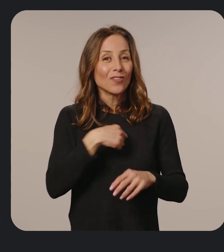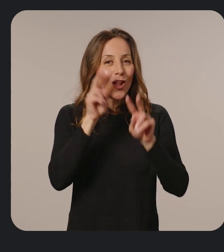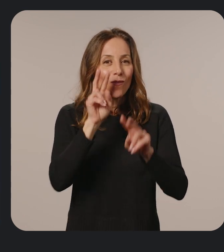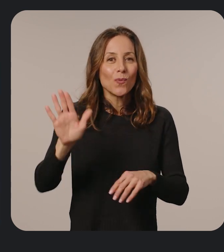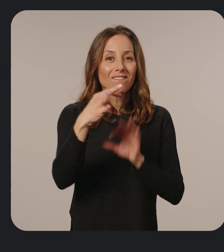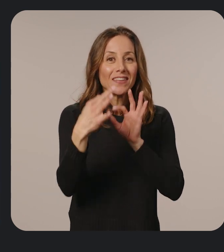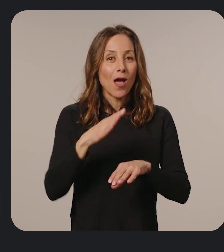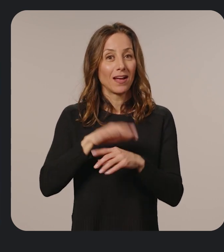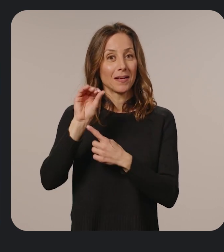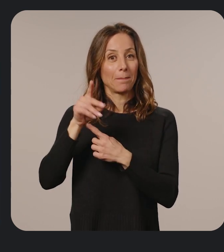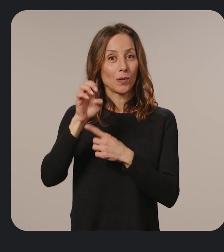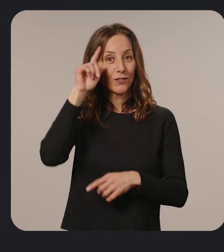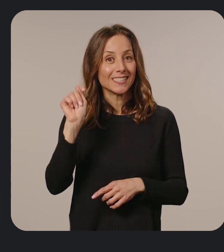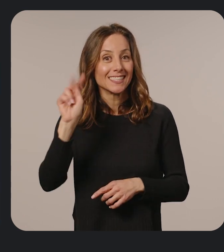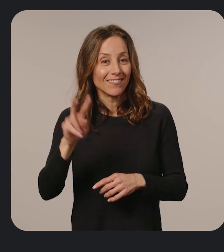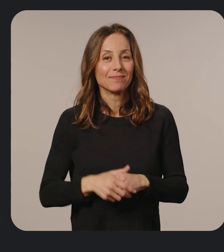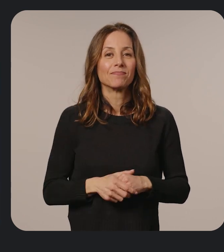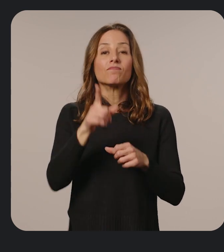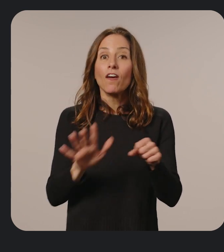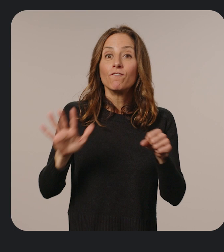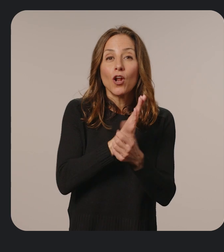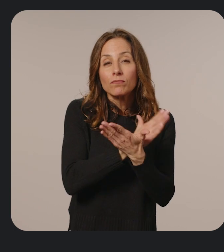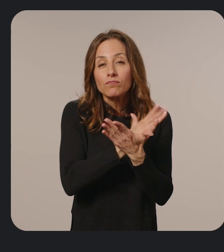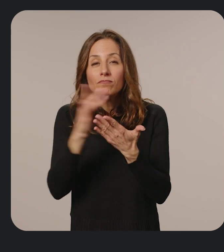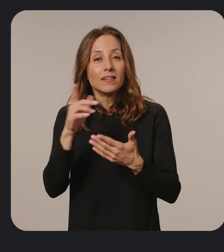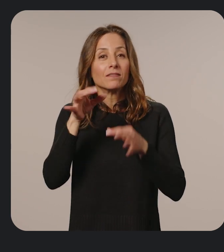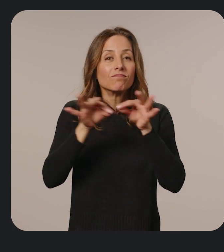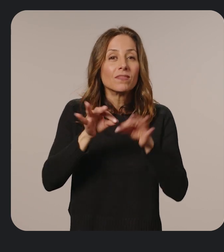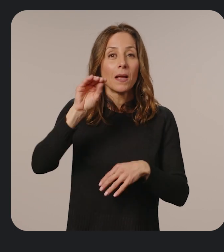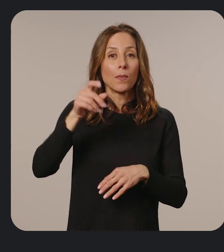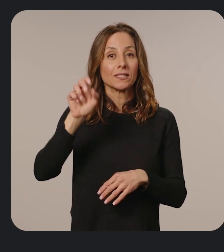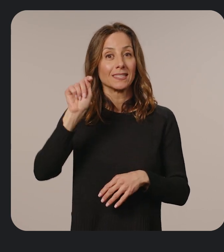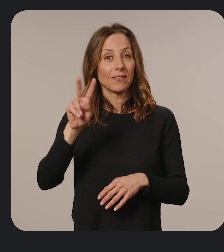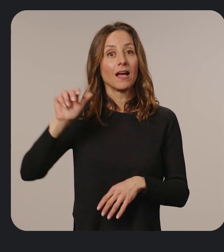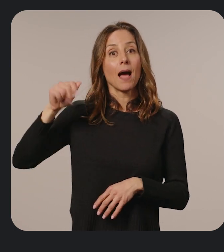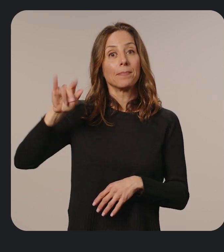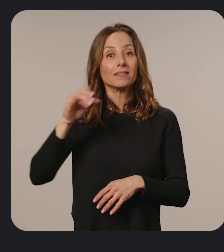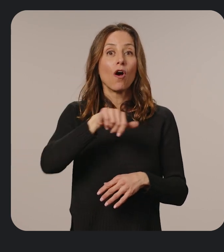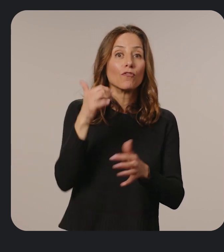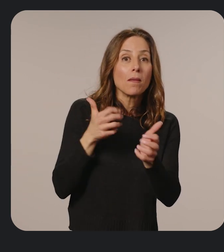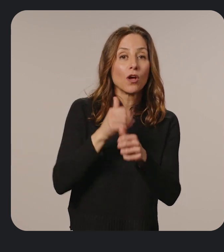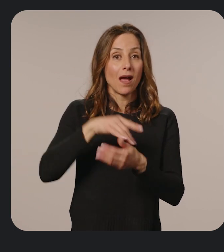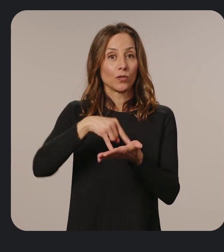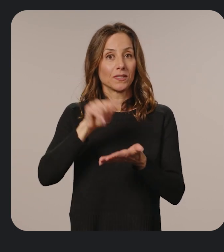We're looking forward to your feedback on Compose for TV. For a full walkthrough of the Compose for TV APIs and the other updates for Android on TV,